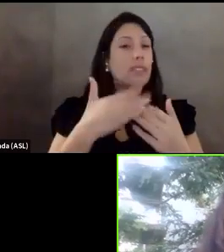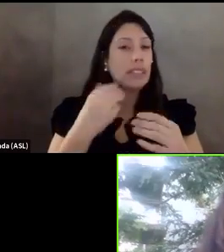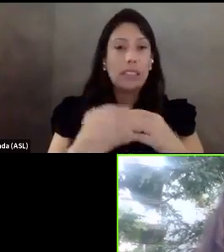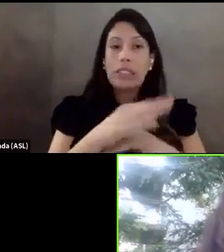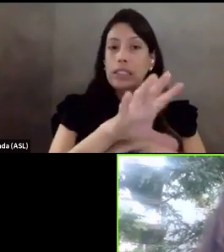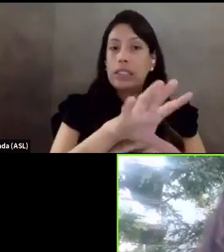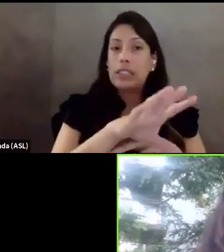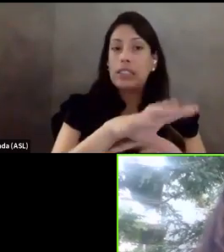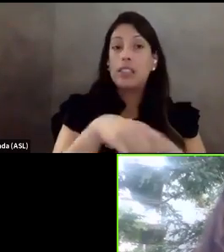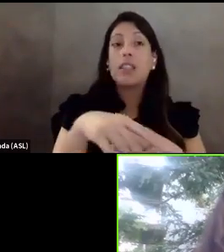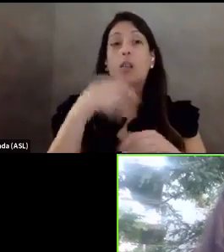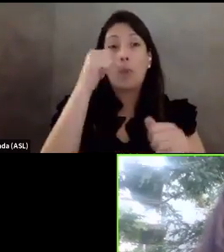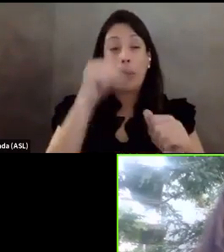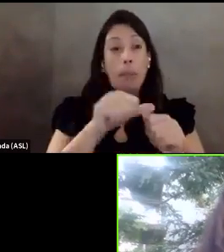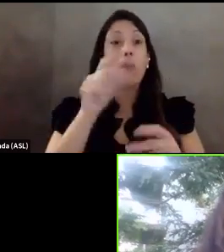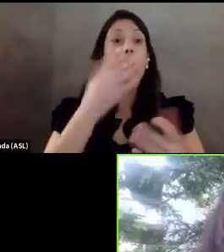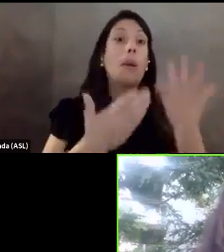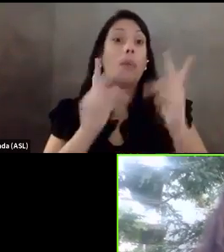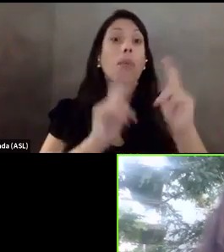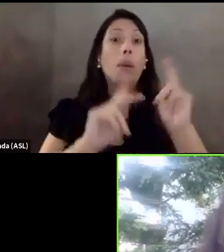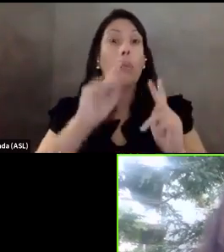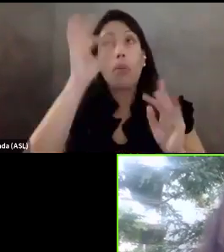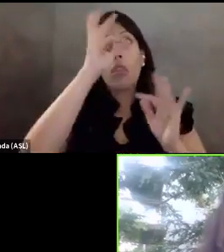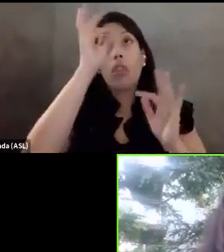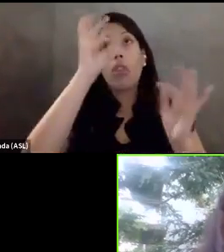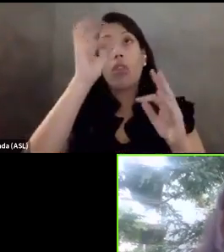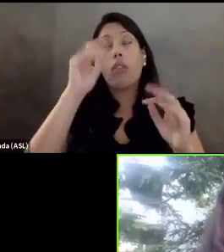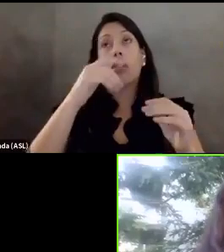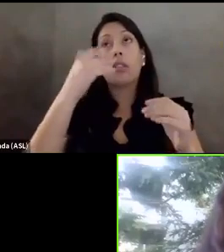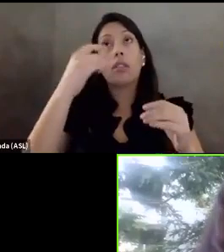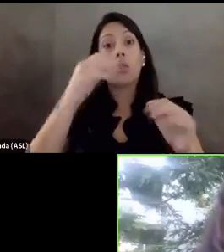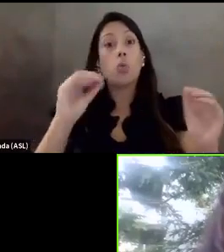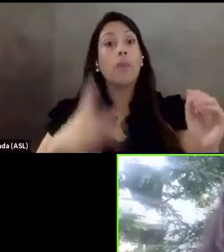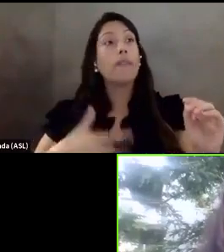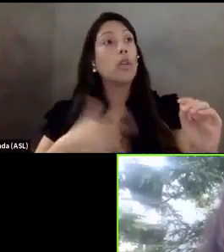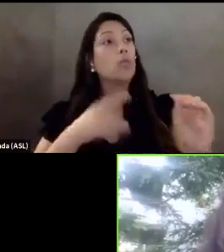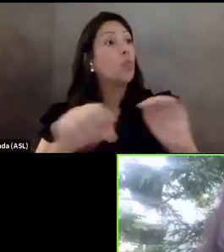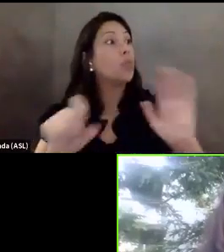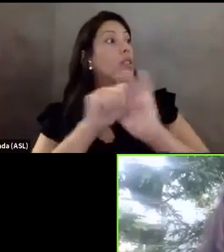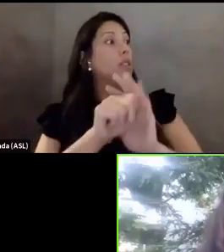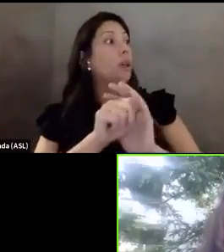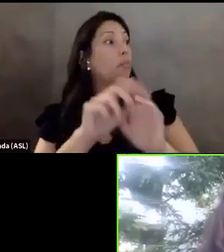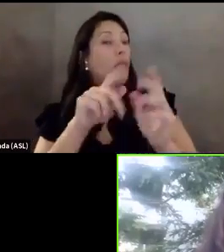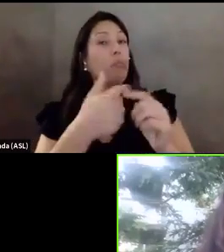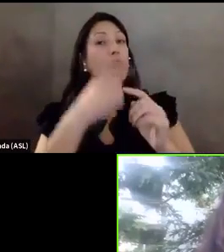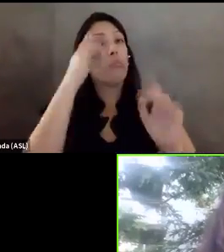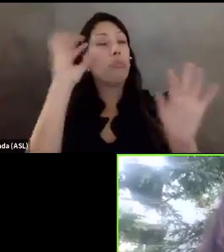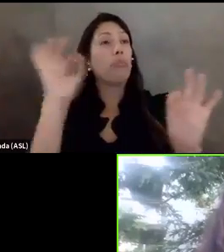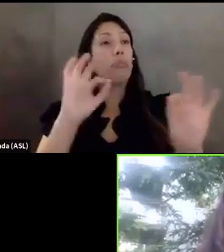asymptomatic COVID and not even know that they have it may contribute to that. So even though you think it's safe, if